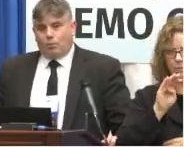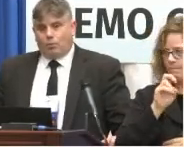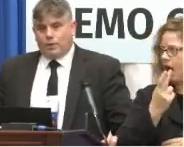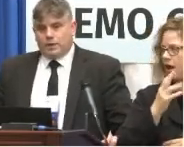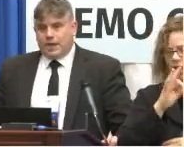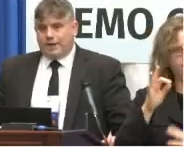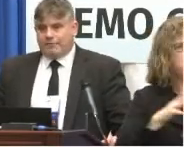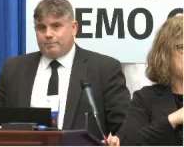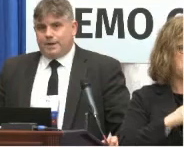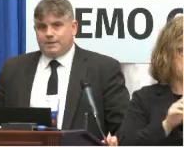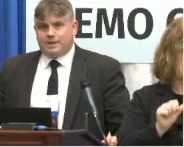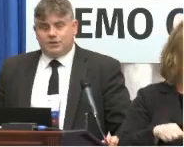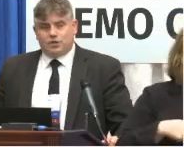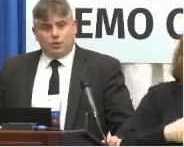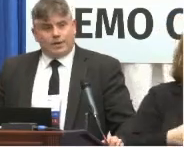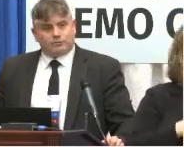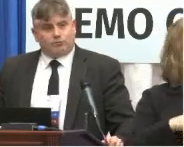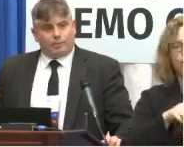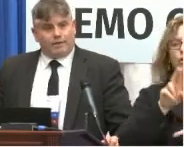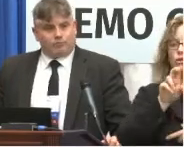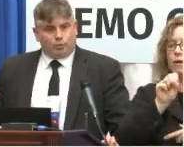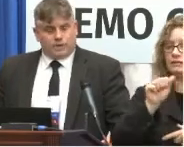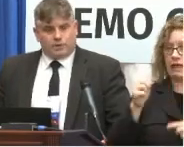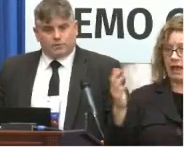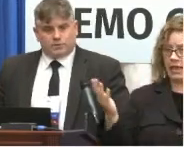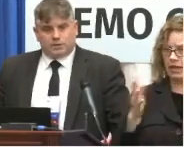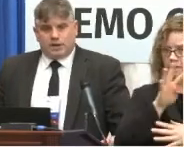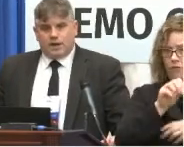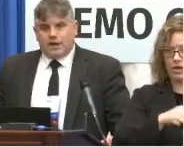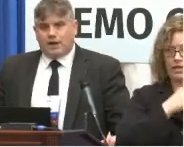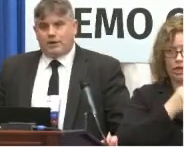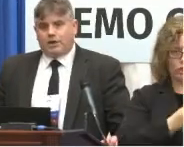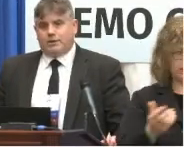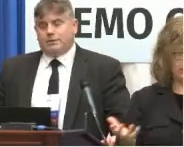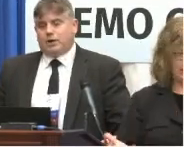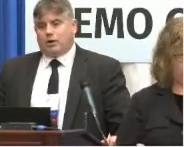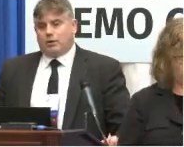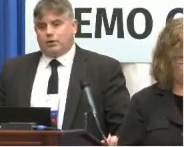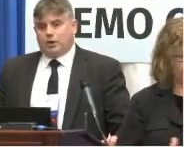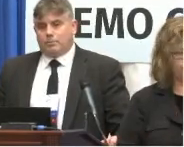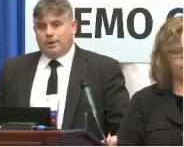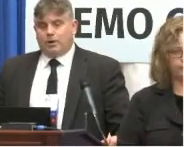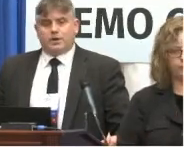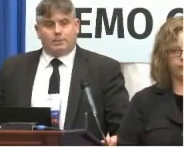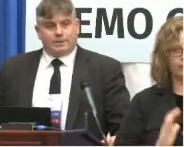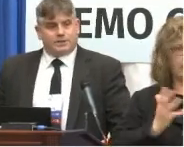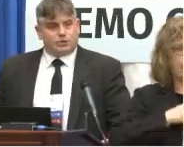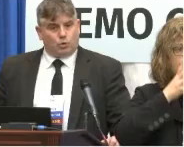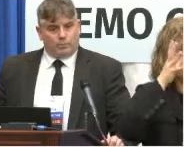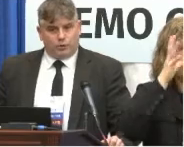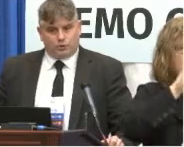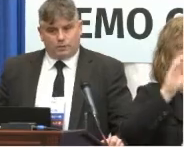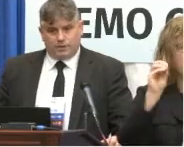We have been in the U.S for about 40 years and our parent company is in Nuremberg, Germany.